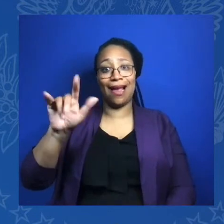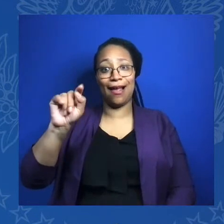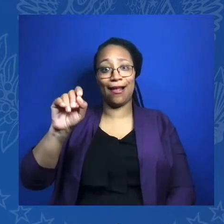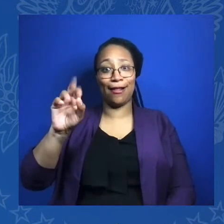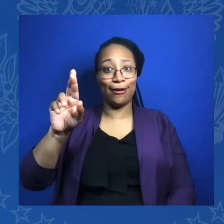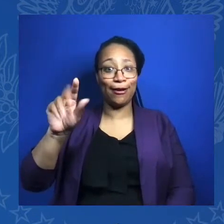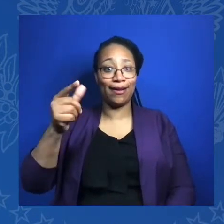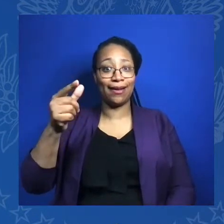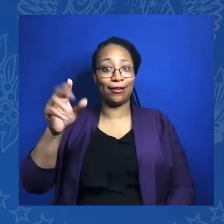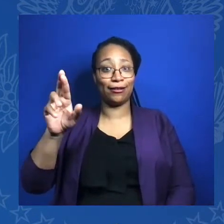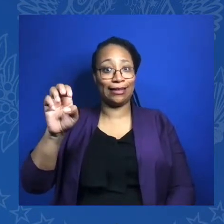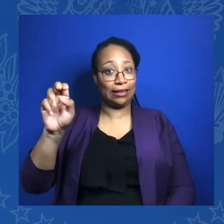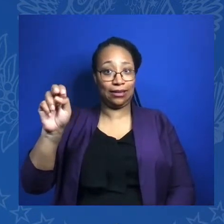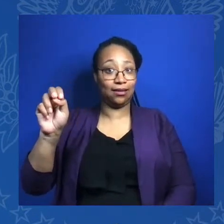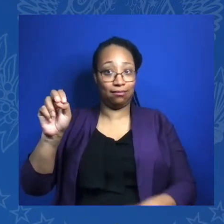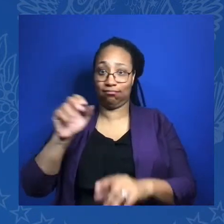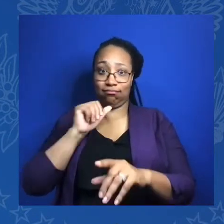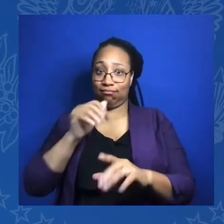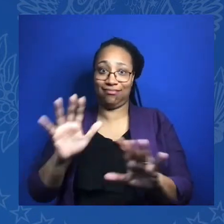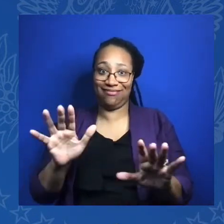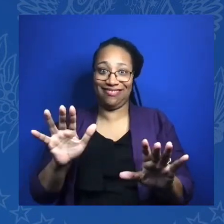Tam, thank you for hosting us.